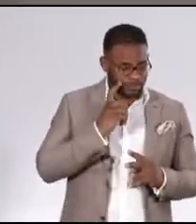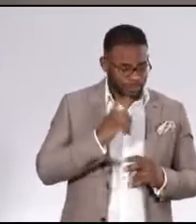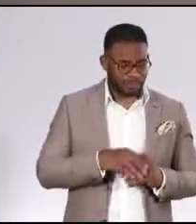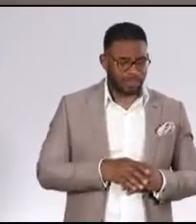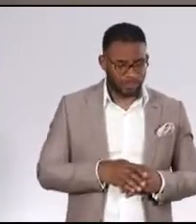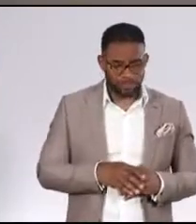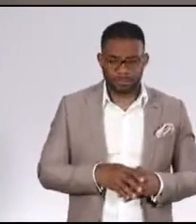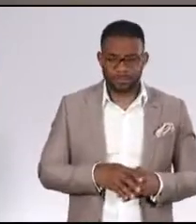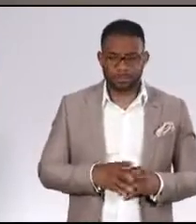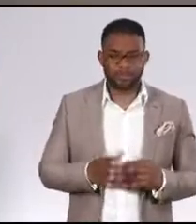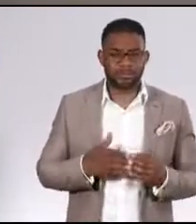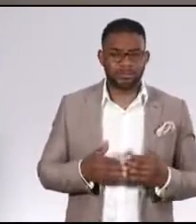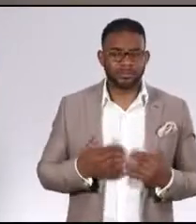Even now for myself,